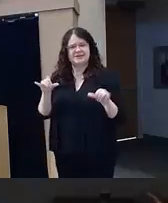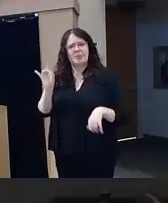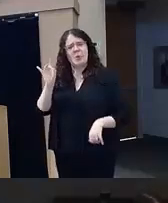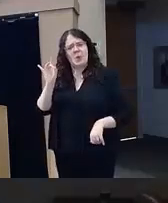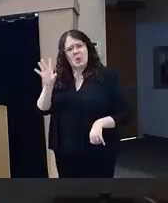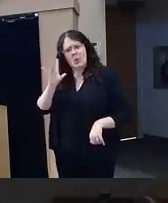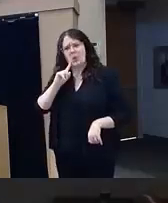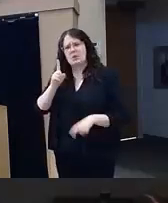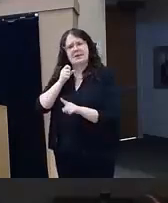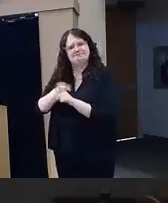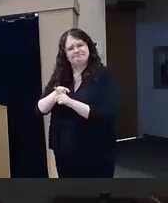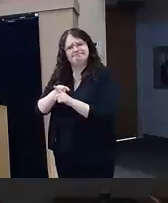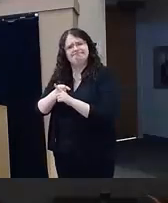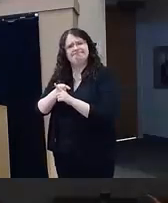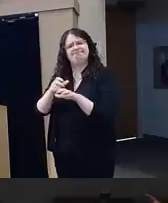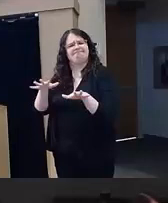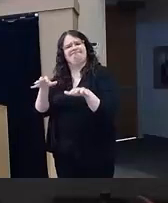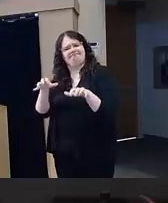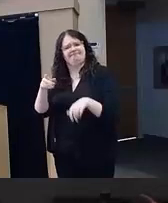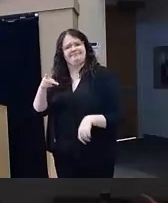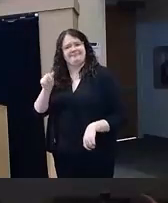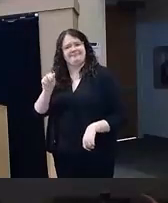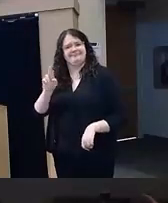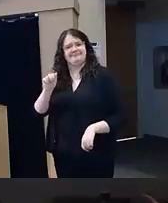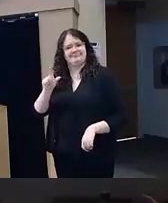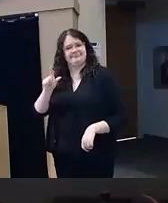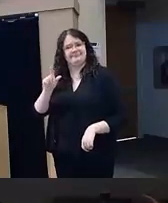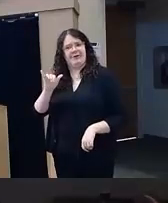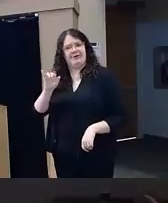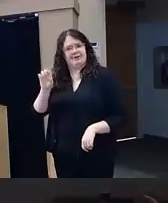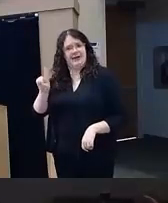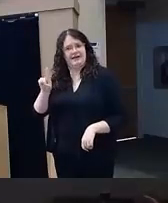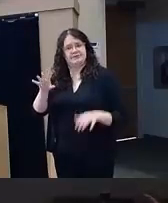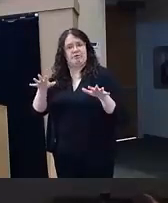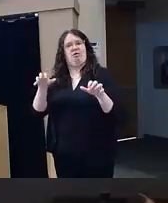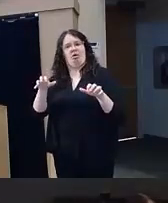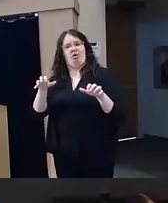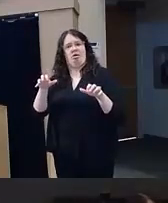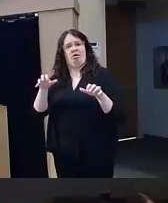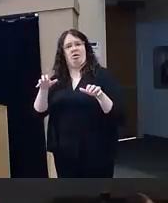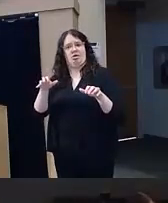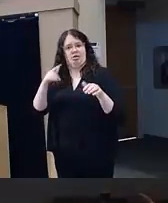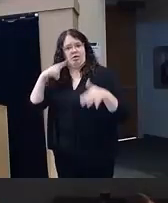this probably the right way to describe it and four nine thousand child unit was also